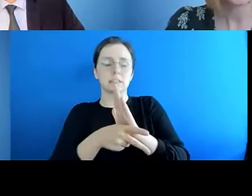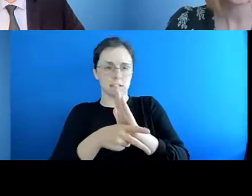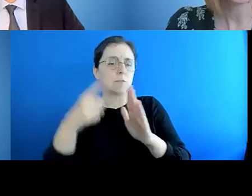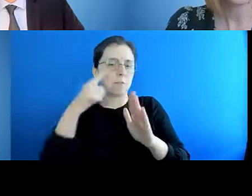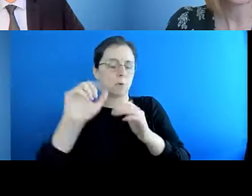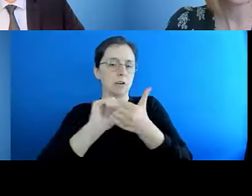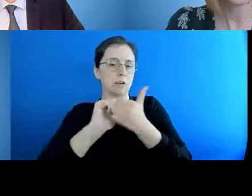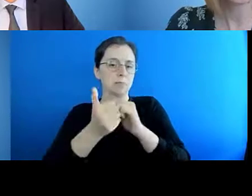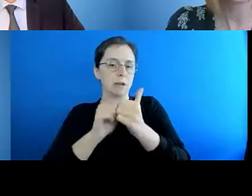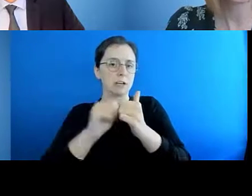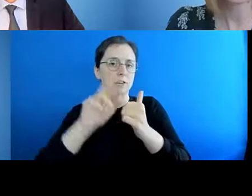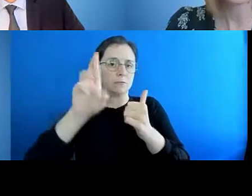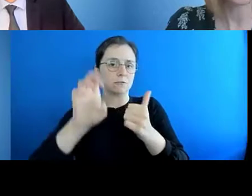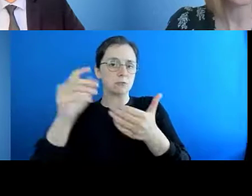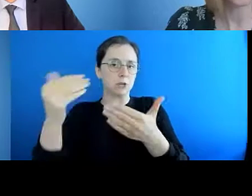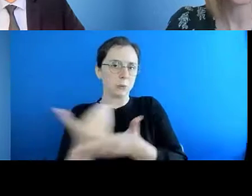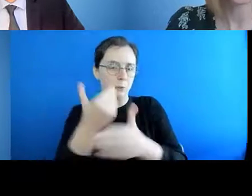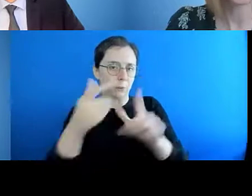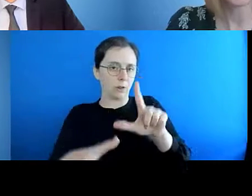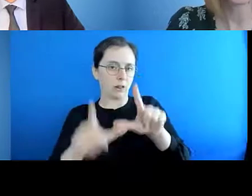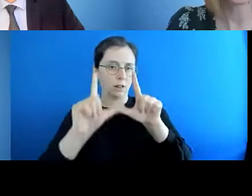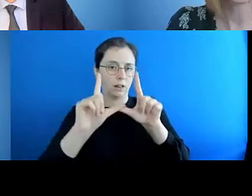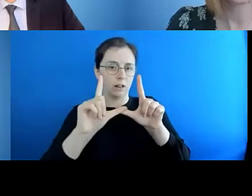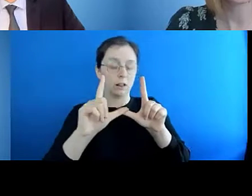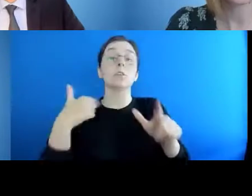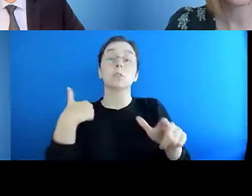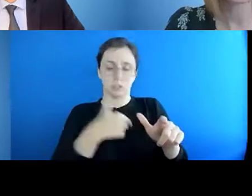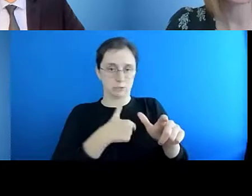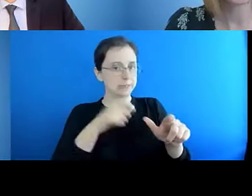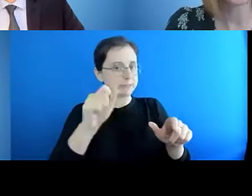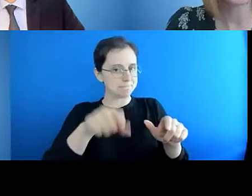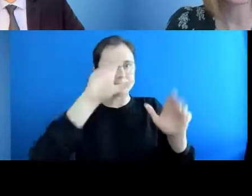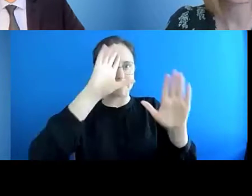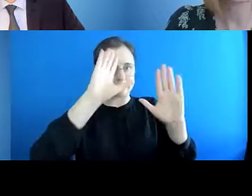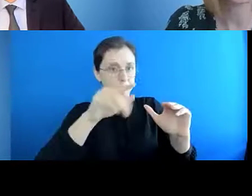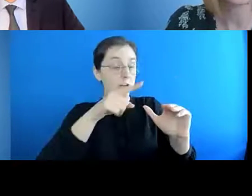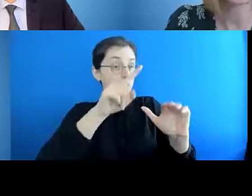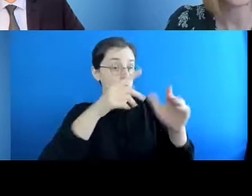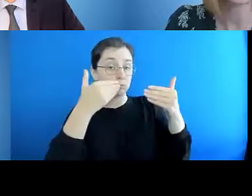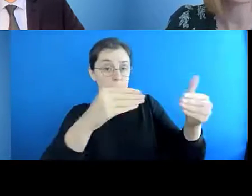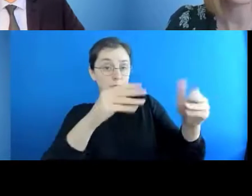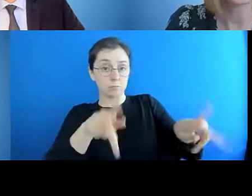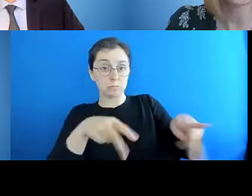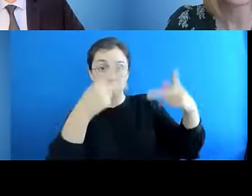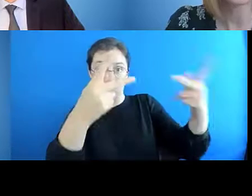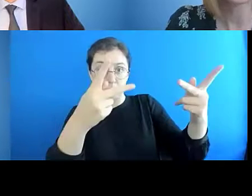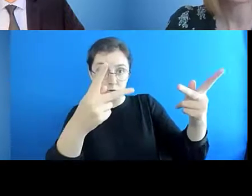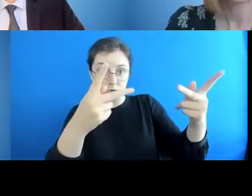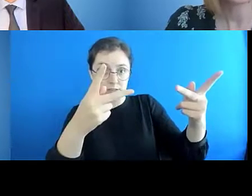and in that case, we do expect you to propose a data management and sharing plan,